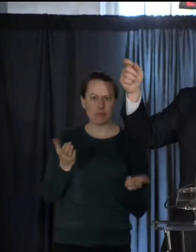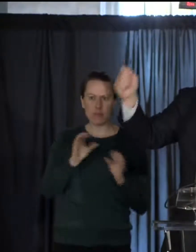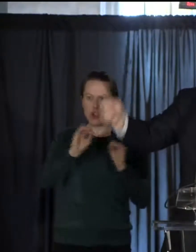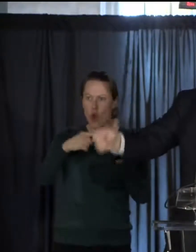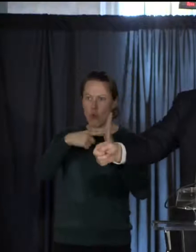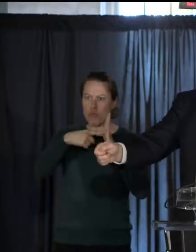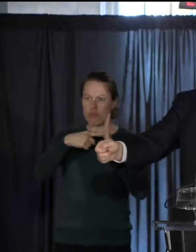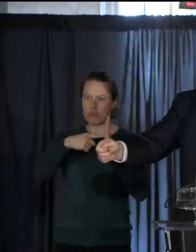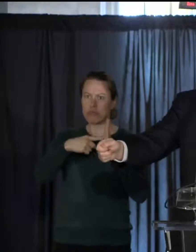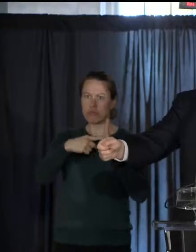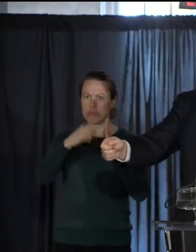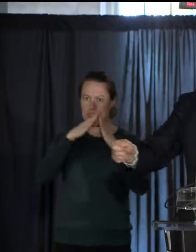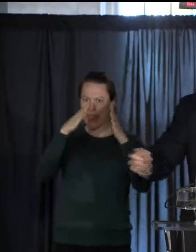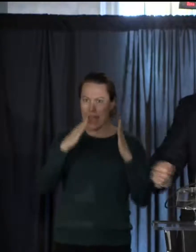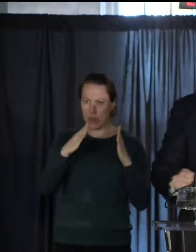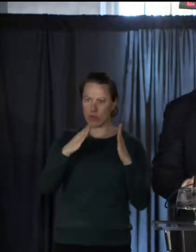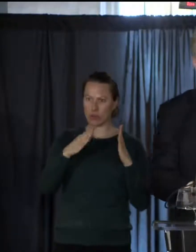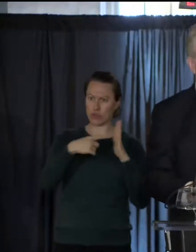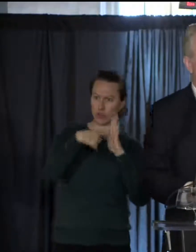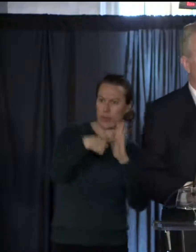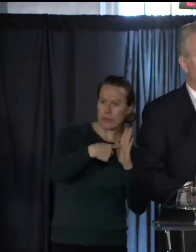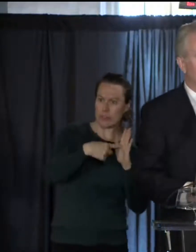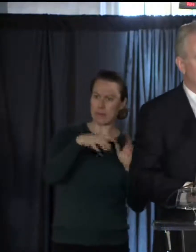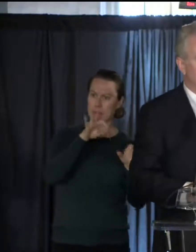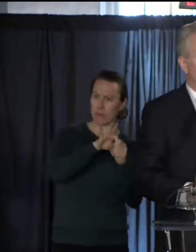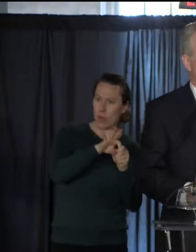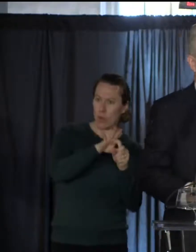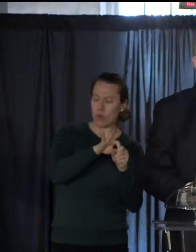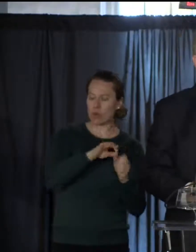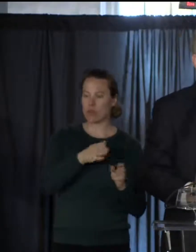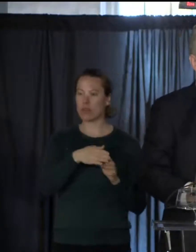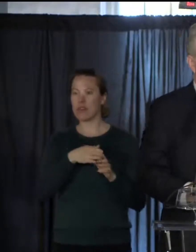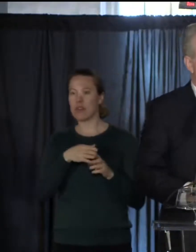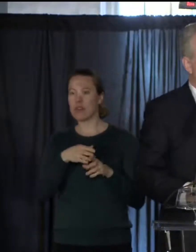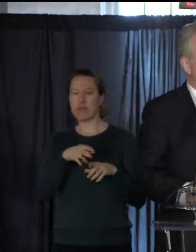THAT CAN CAST A VOTE FOR THEM AND NOT HAVING TWO SENATORS, AND